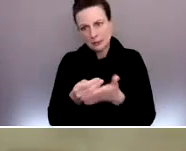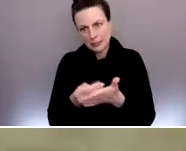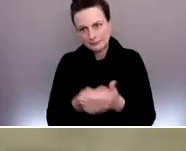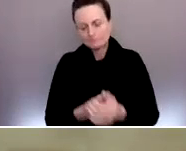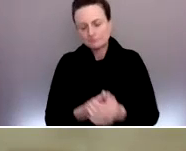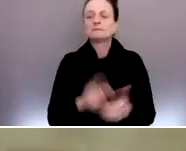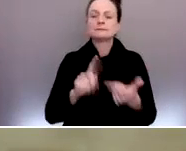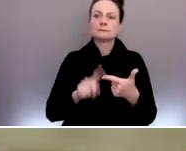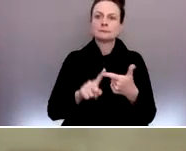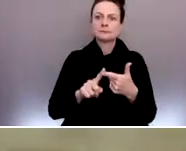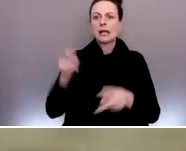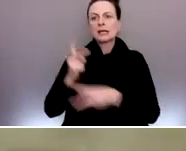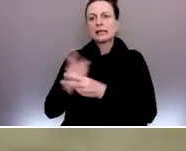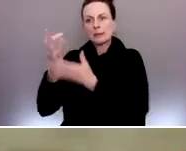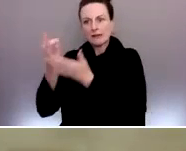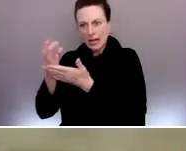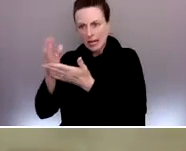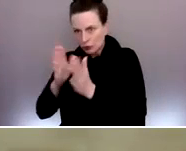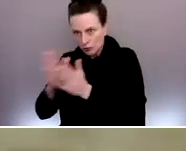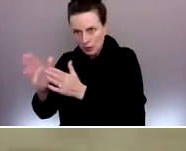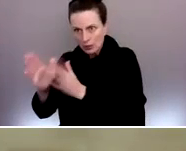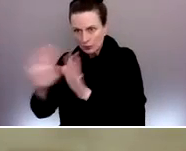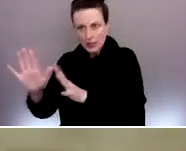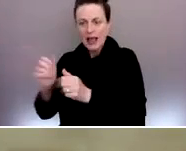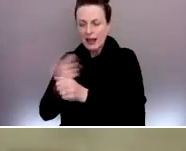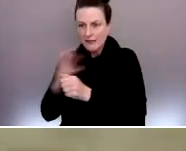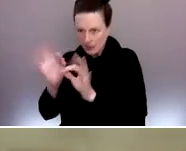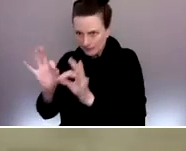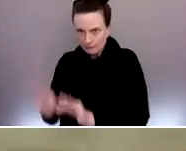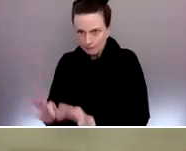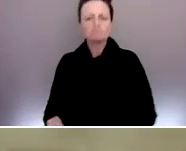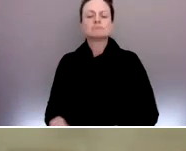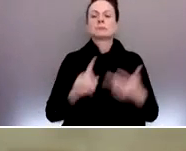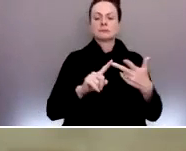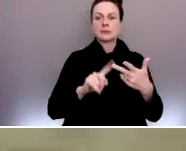keeping financial records in order and having a sound mind. Setting limits on my spending,